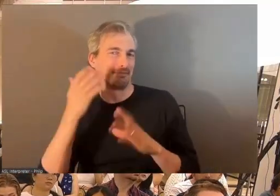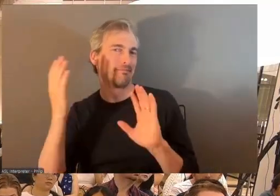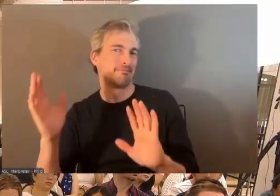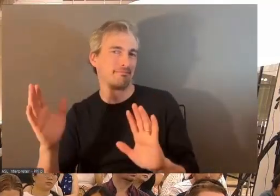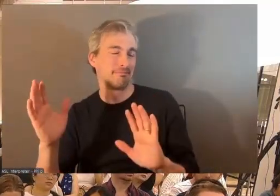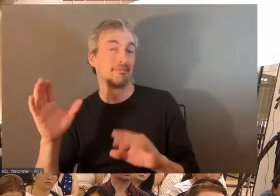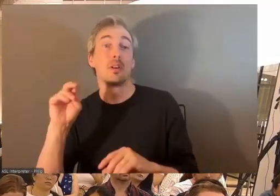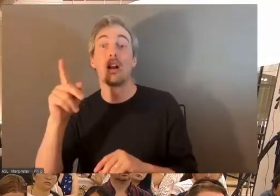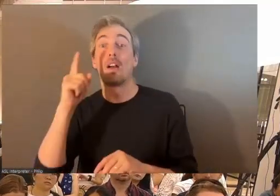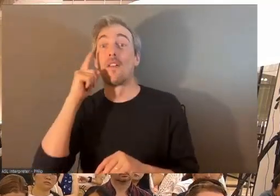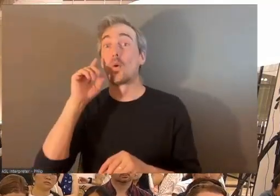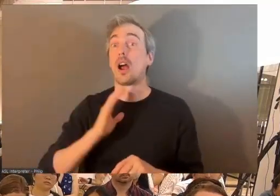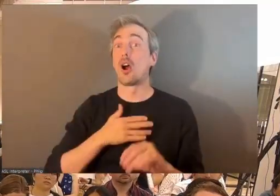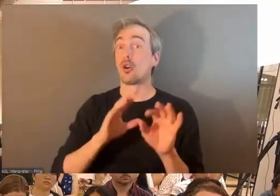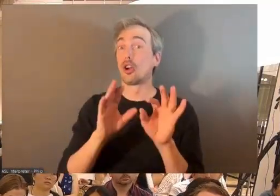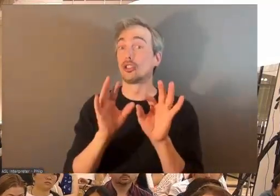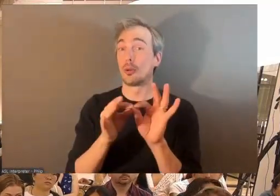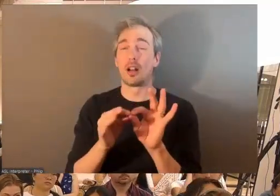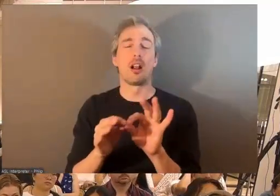I think we are at time for questions.